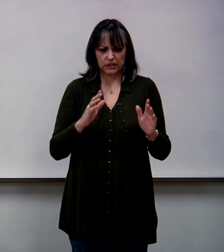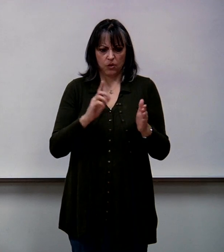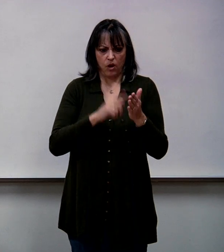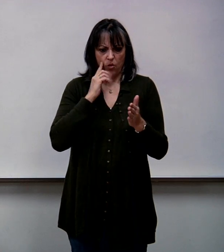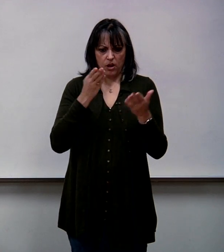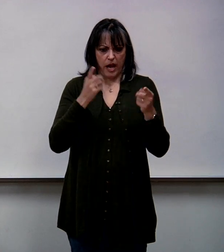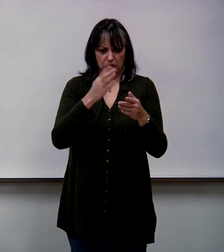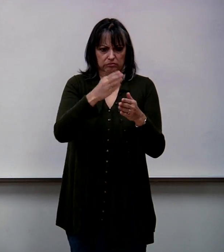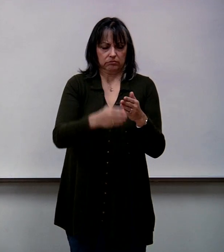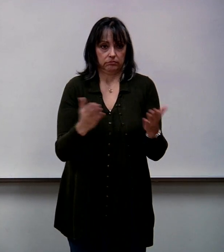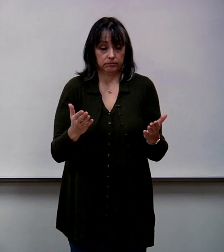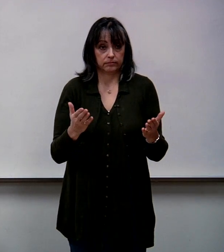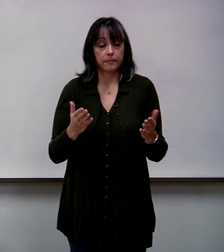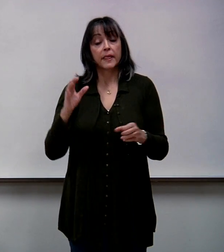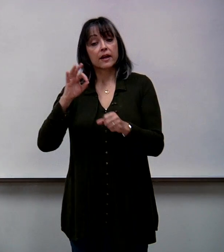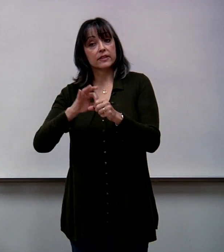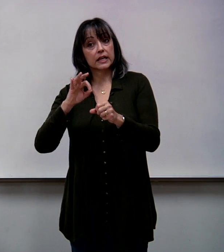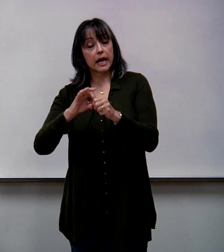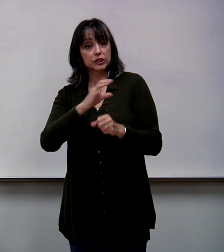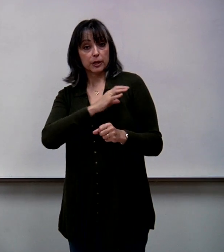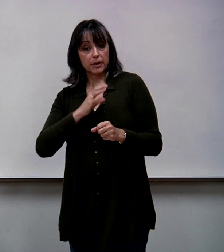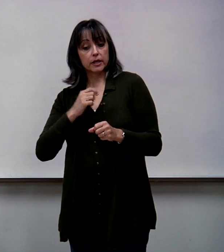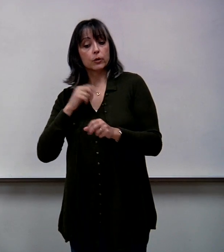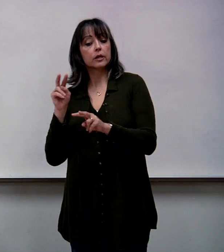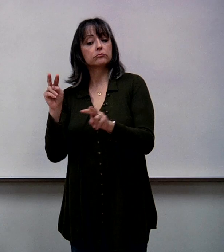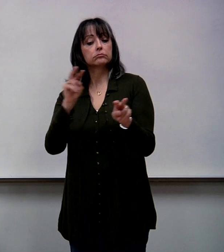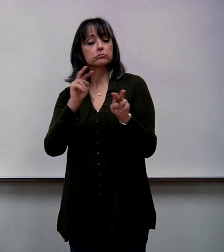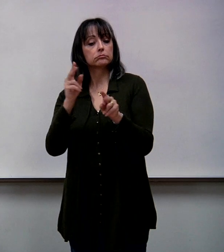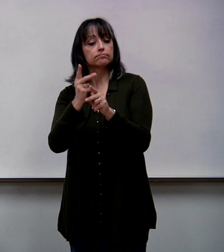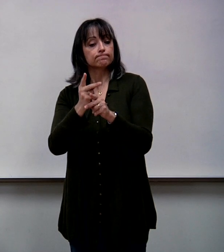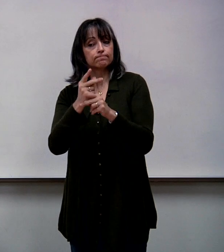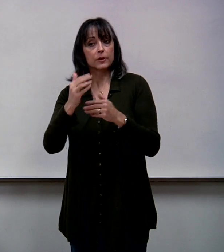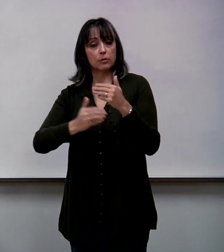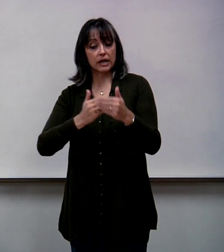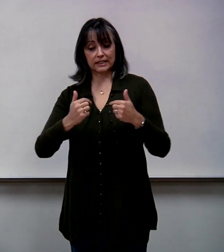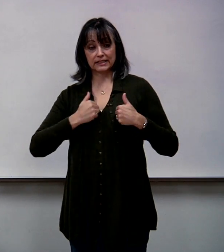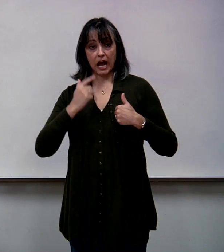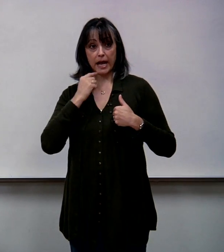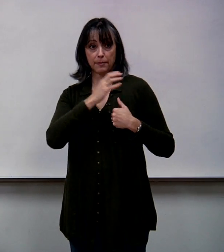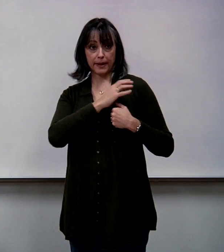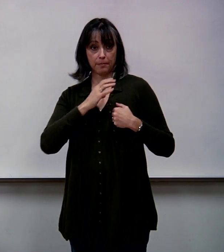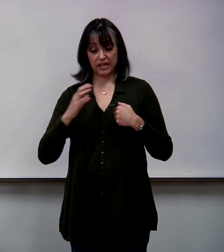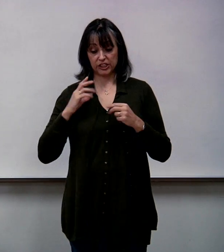Elections Committee oversees the entire election process. I am the committee chair and the committee has six other members